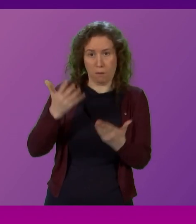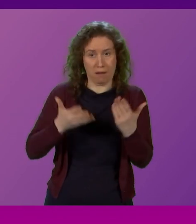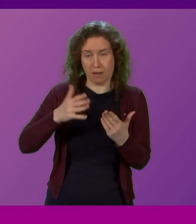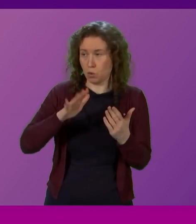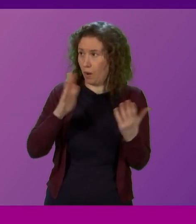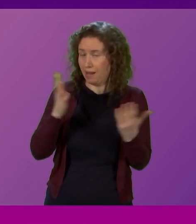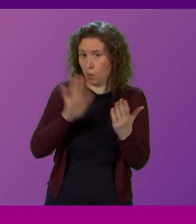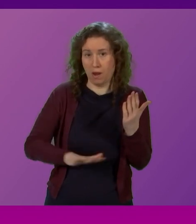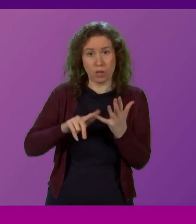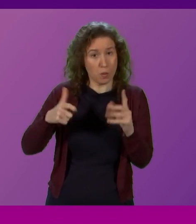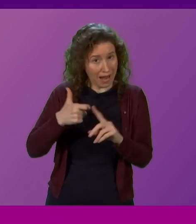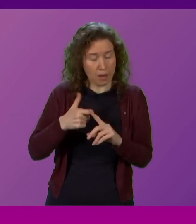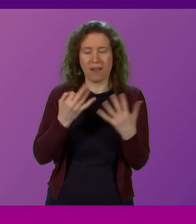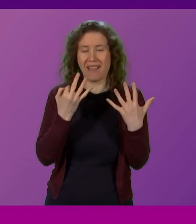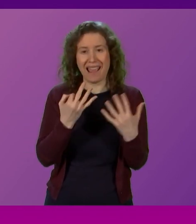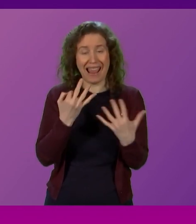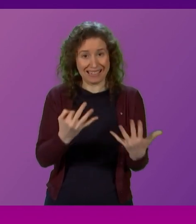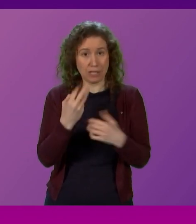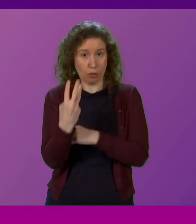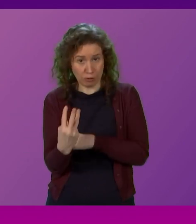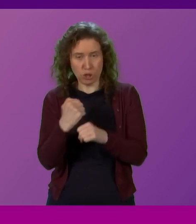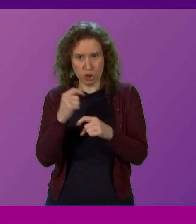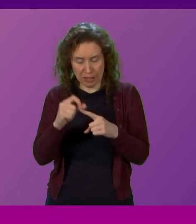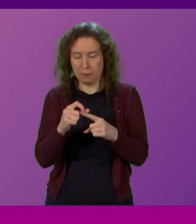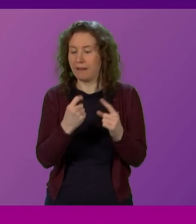the United Kingdom—there are 83 GPs per 100,000 people here, compared with 63 per